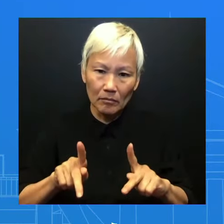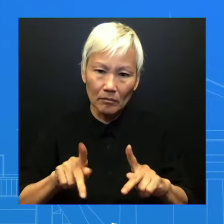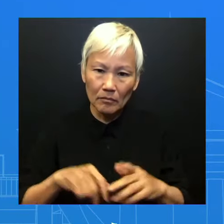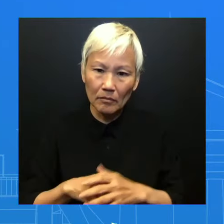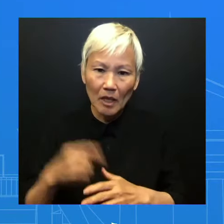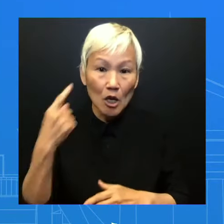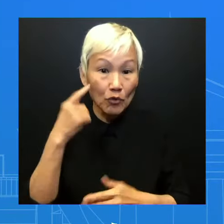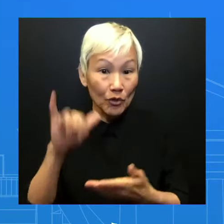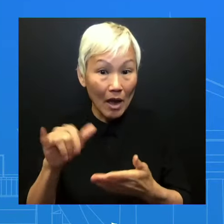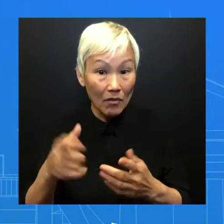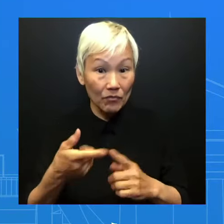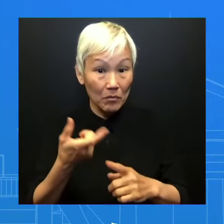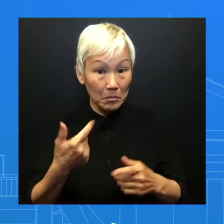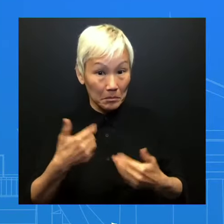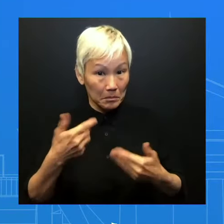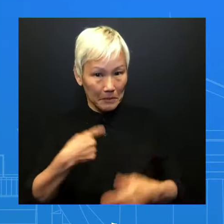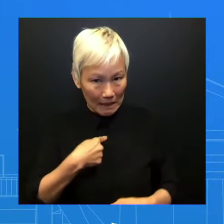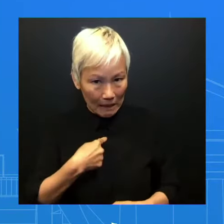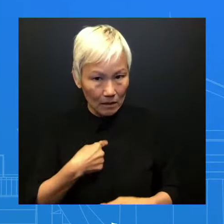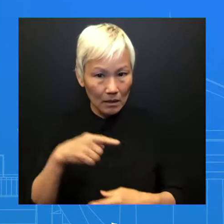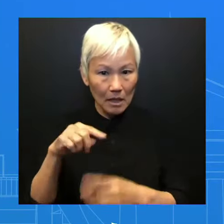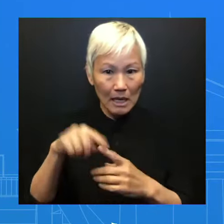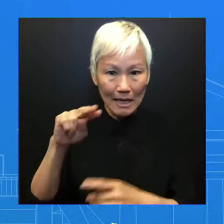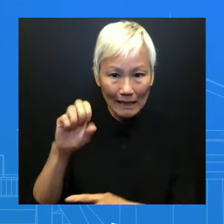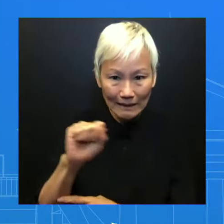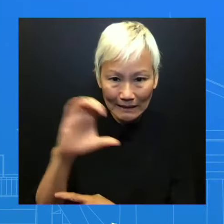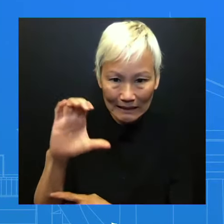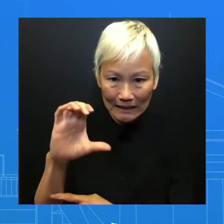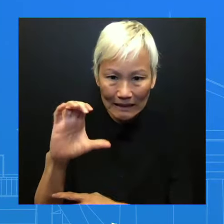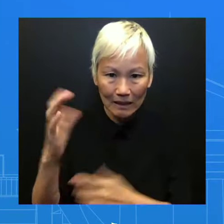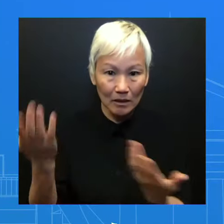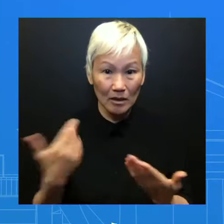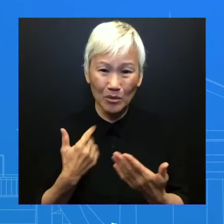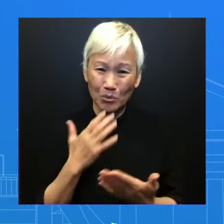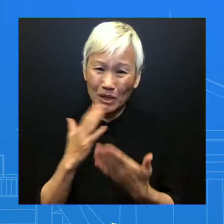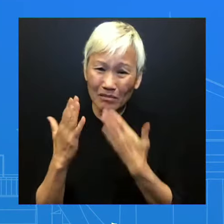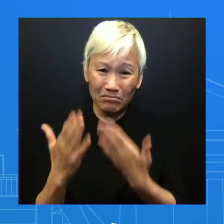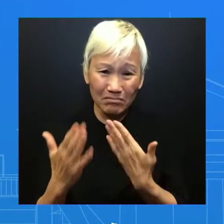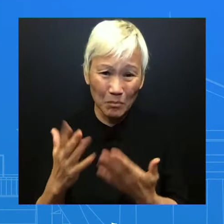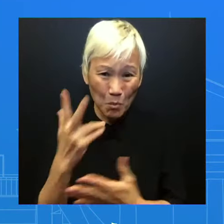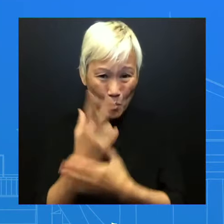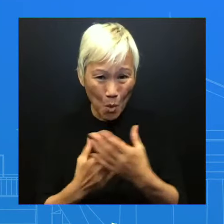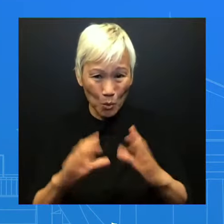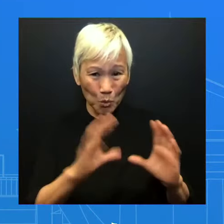So we have been gratified and pleased to see the bipartisanship -- the bipartisan support for Ukraine --